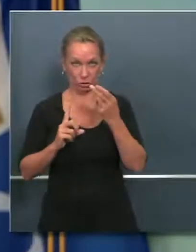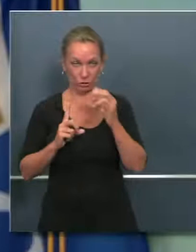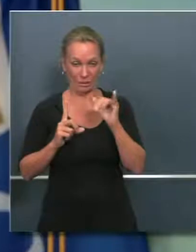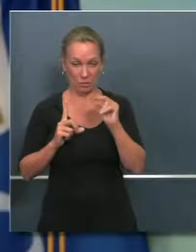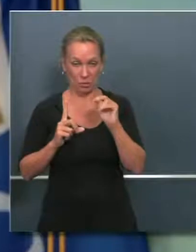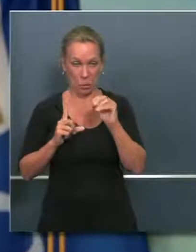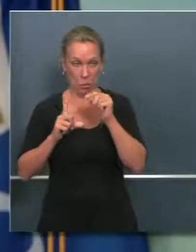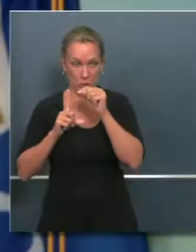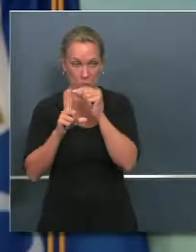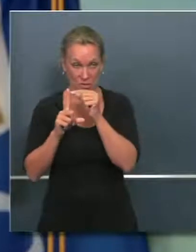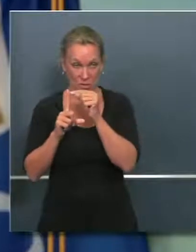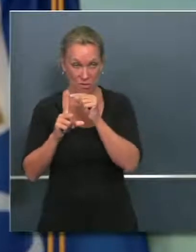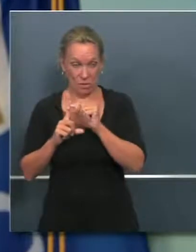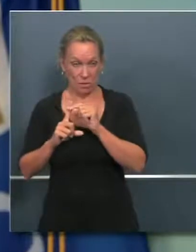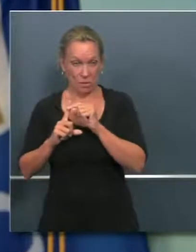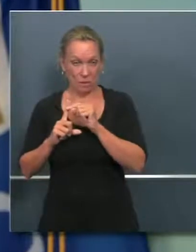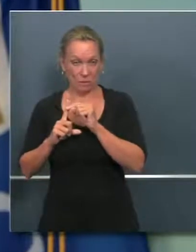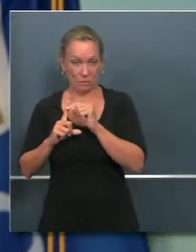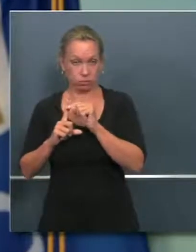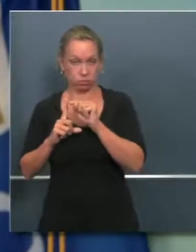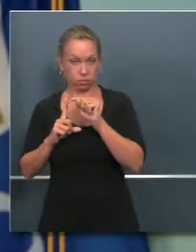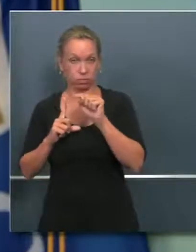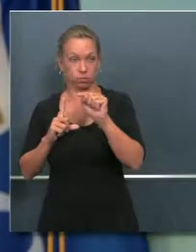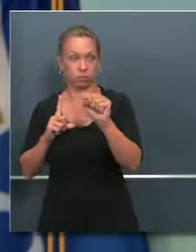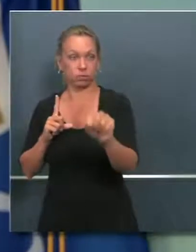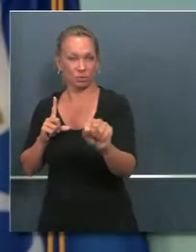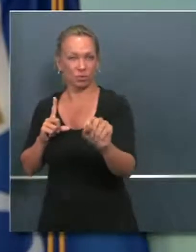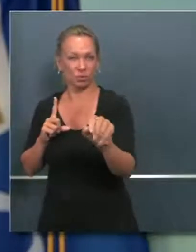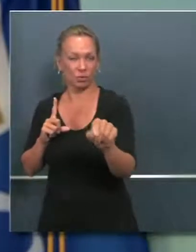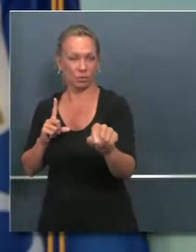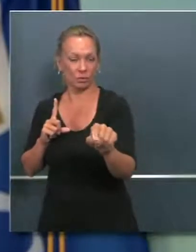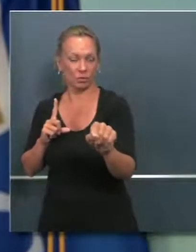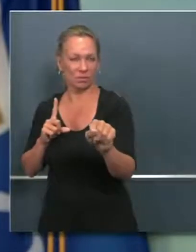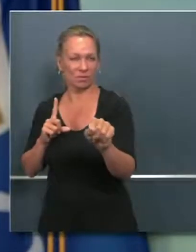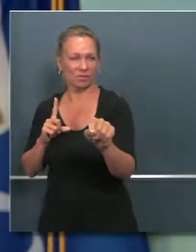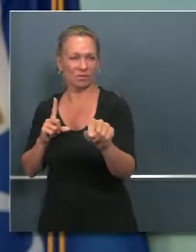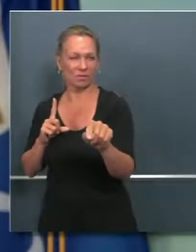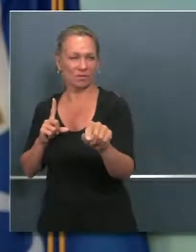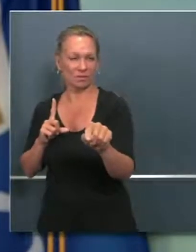investigation so I want to have that as a caveat of consideration for people run with it though